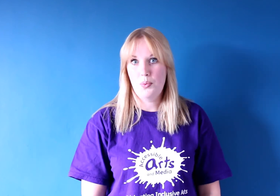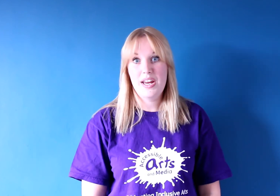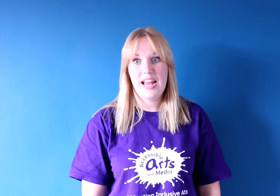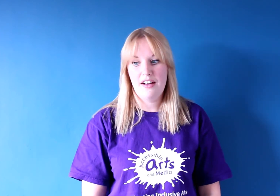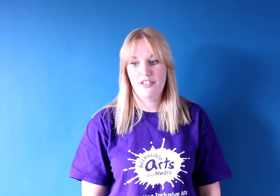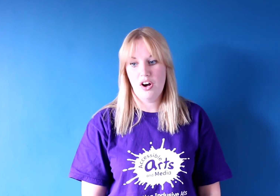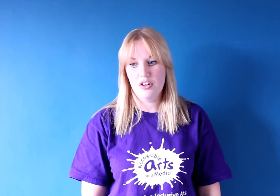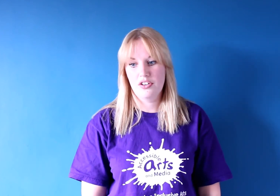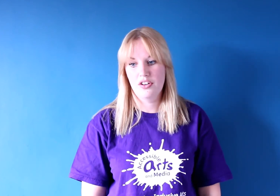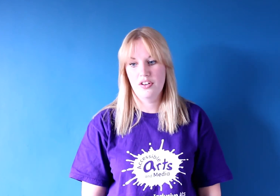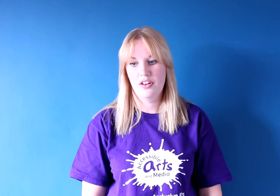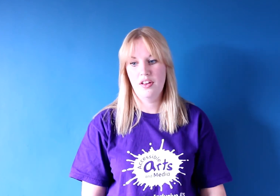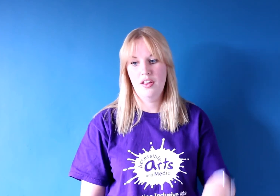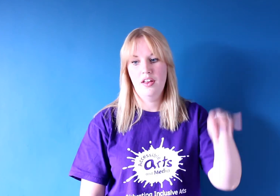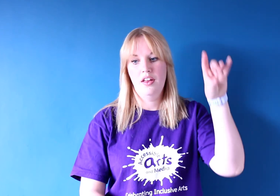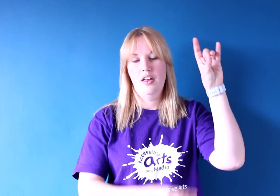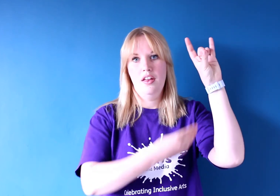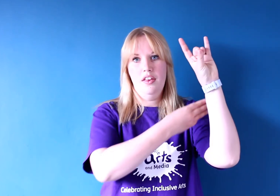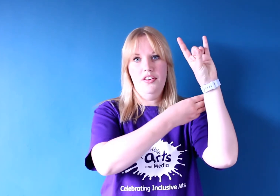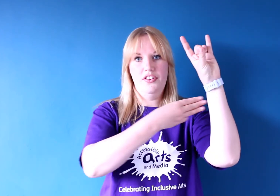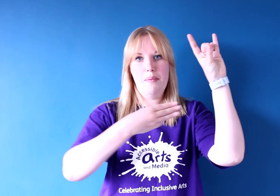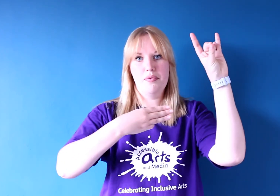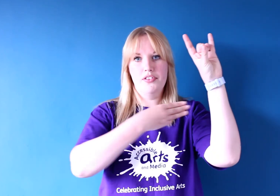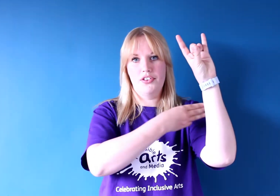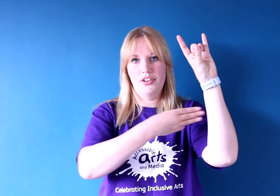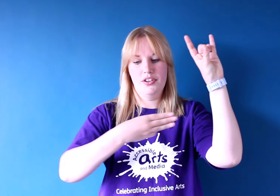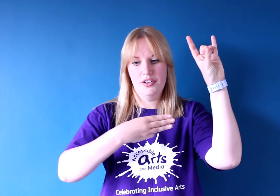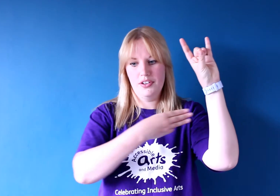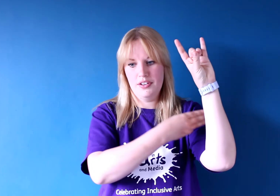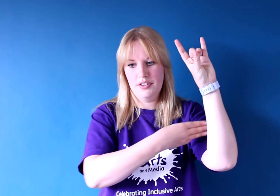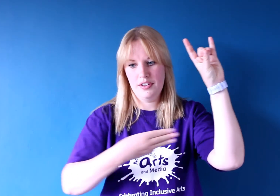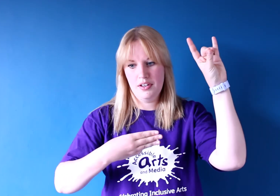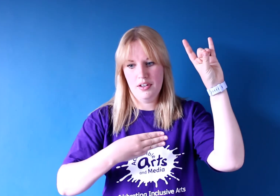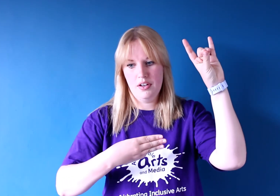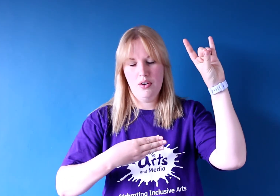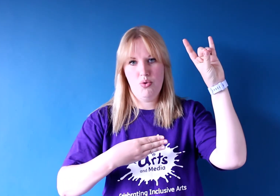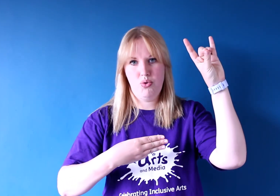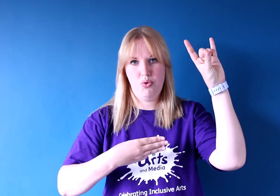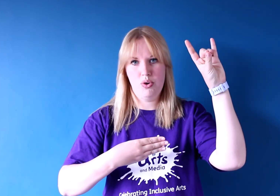We have got zebras.